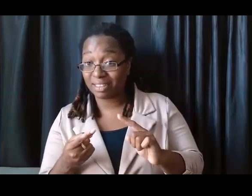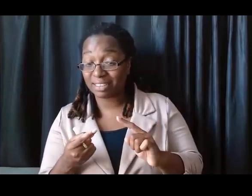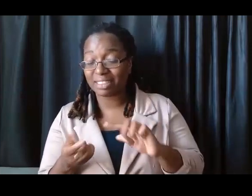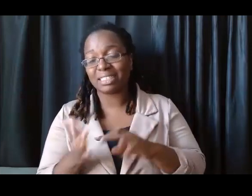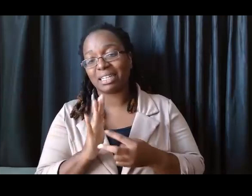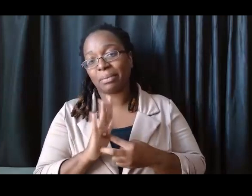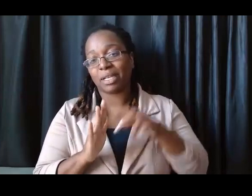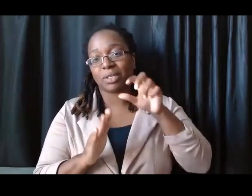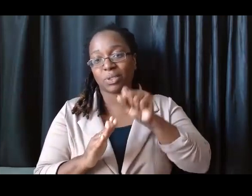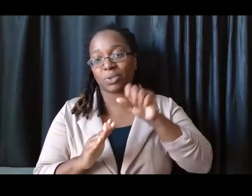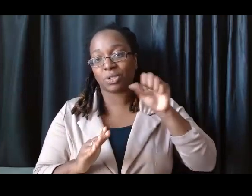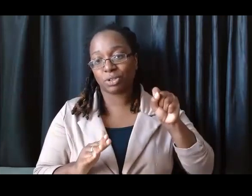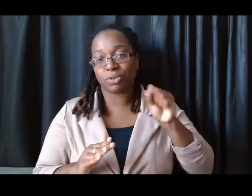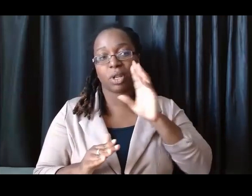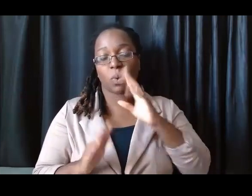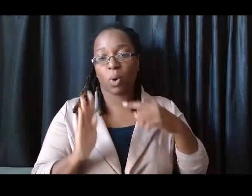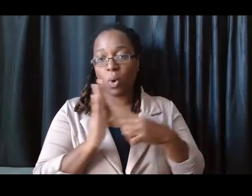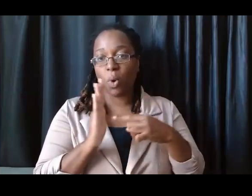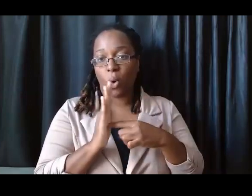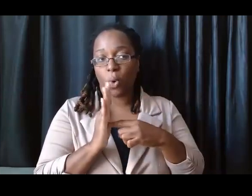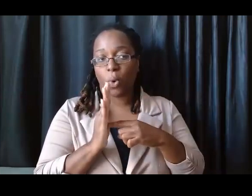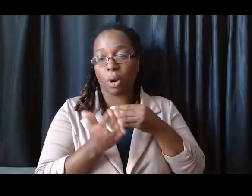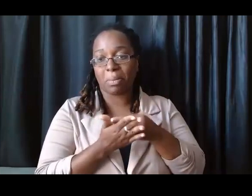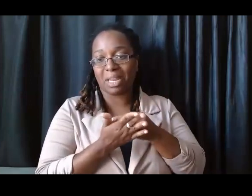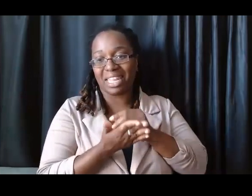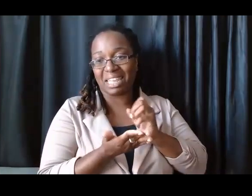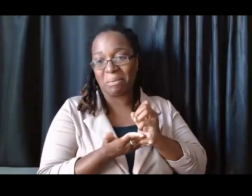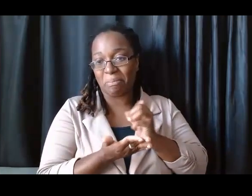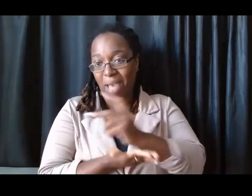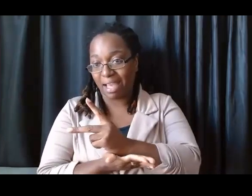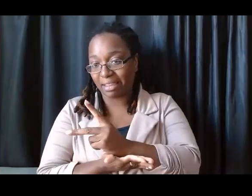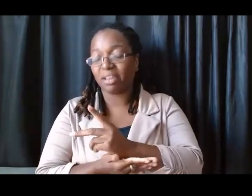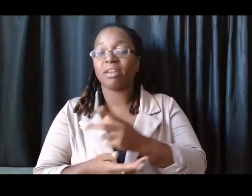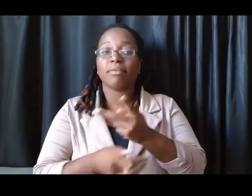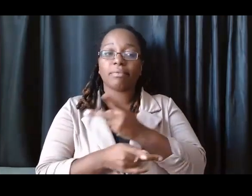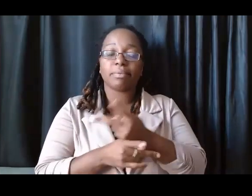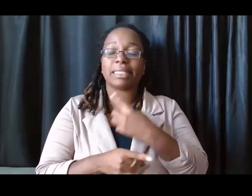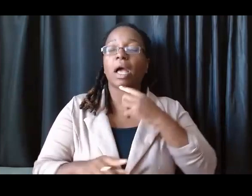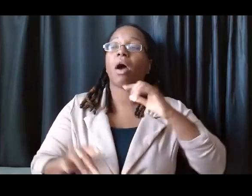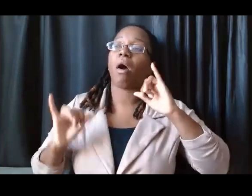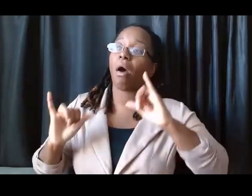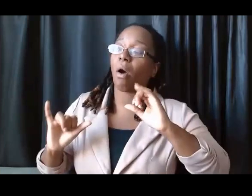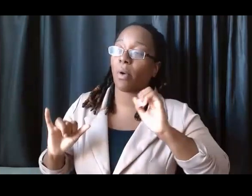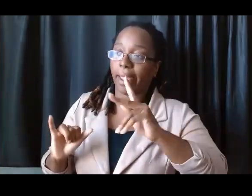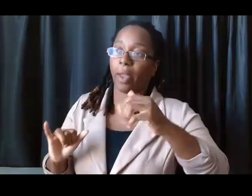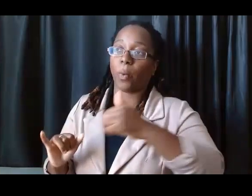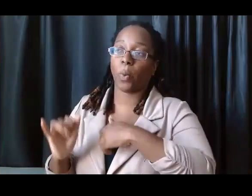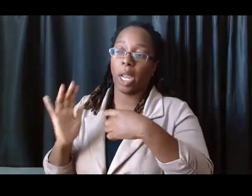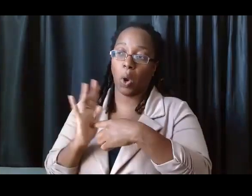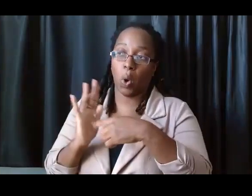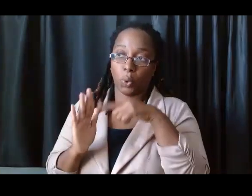security owes Chen some SSI. And they calculate and say we owe you to reconcile for last year.